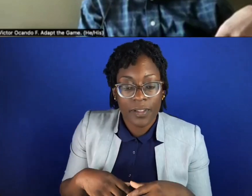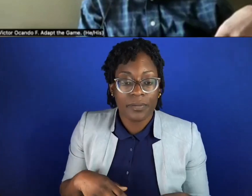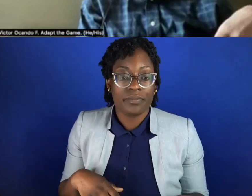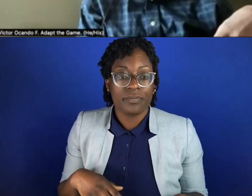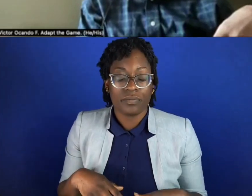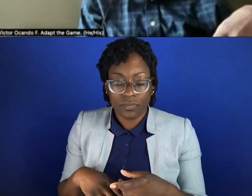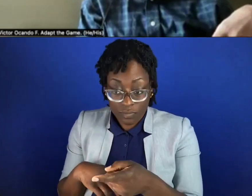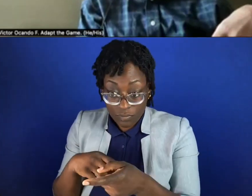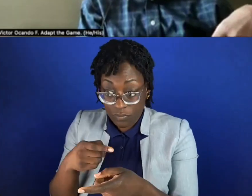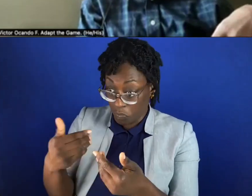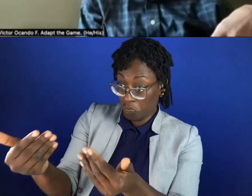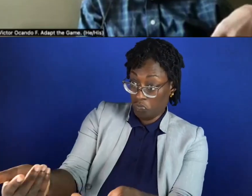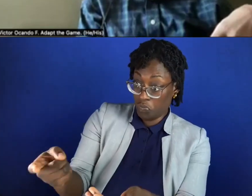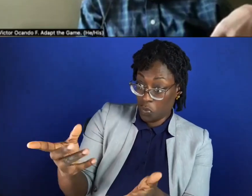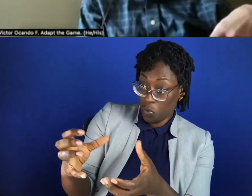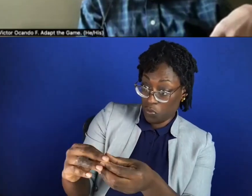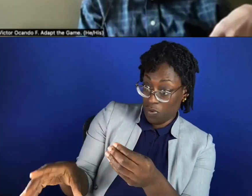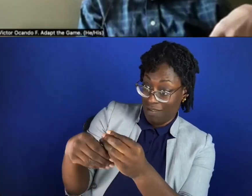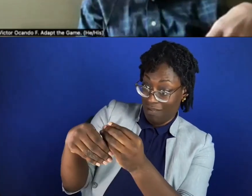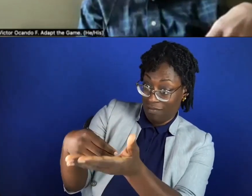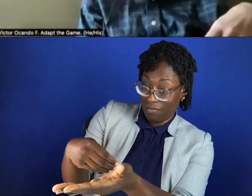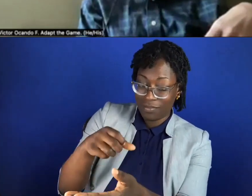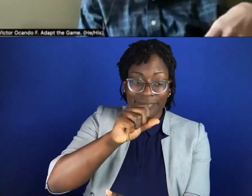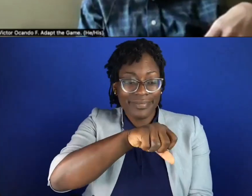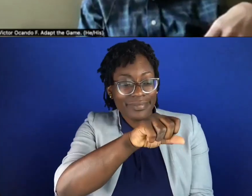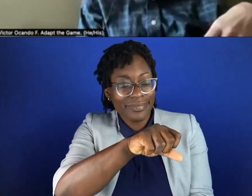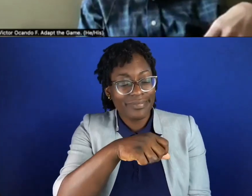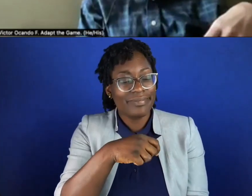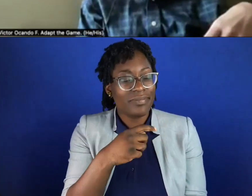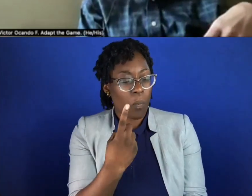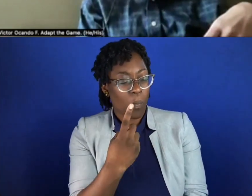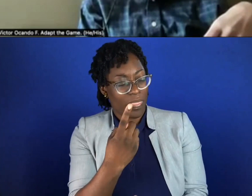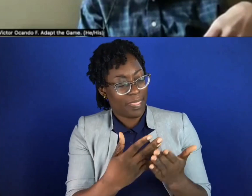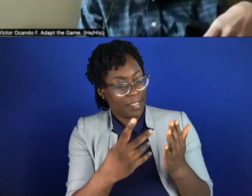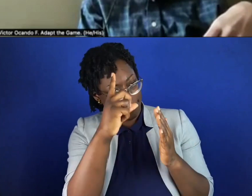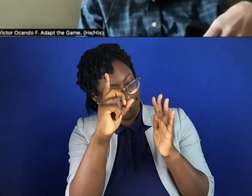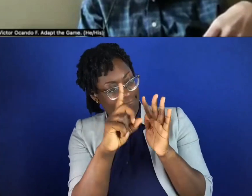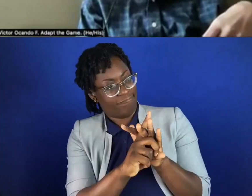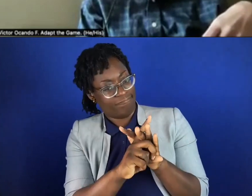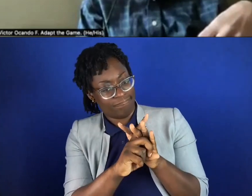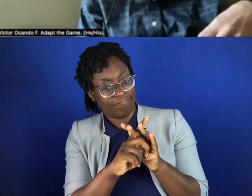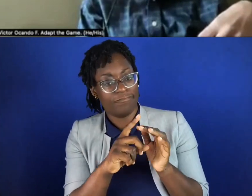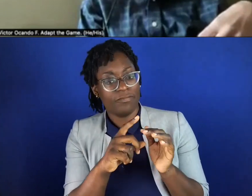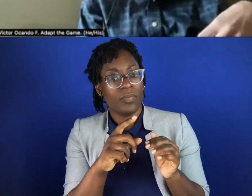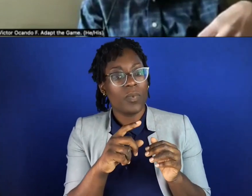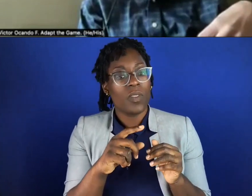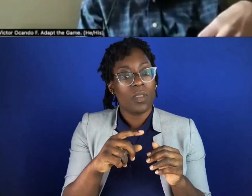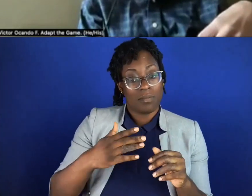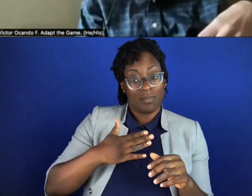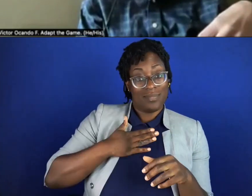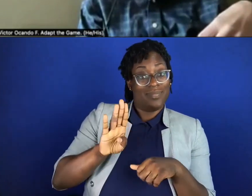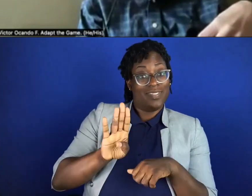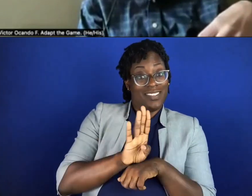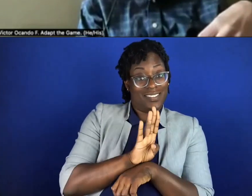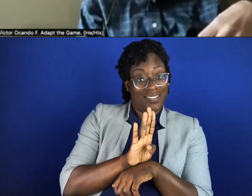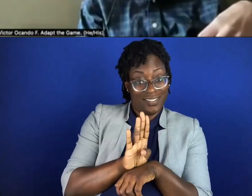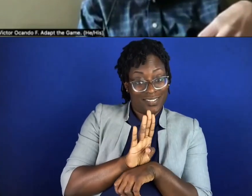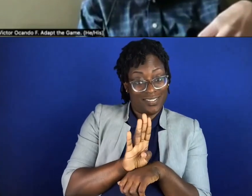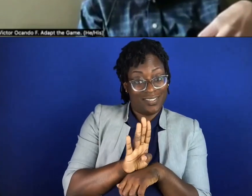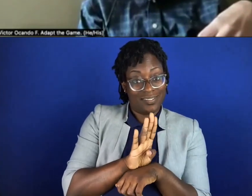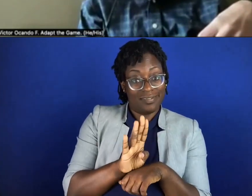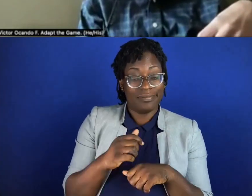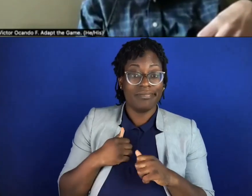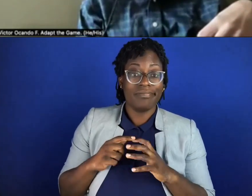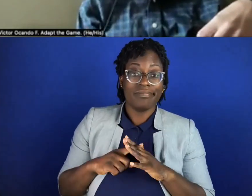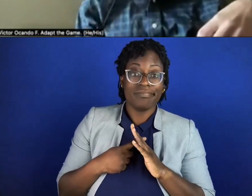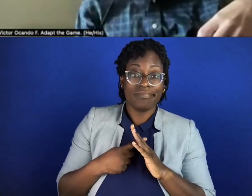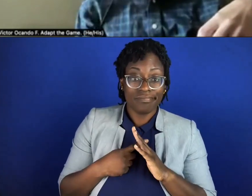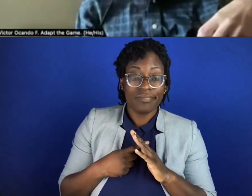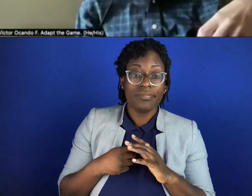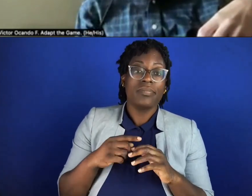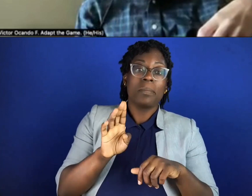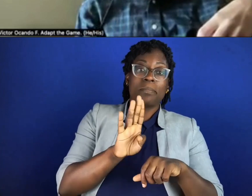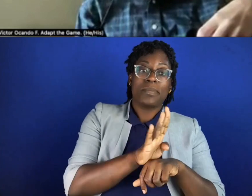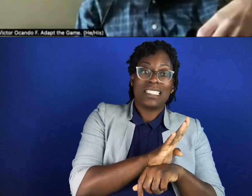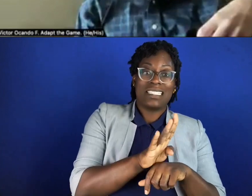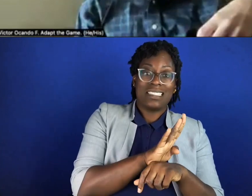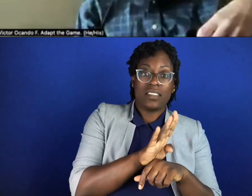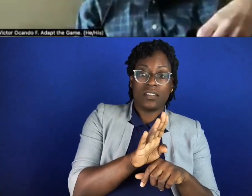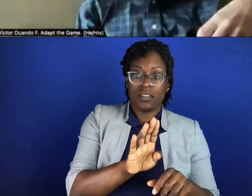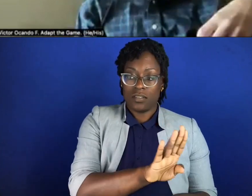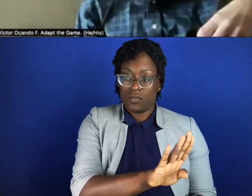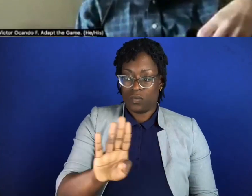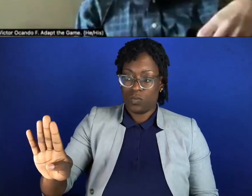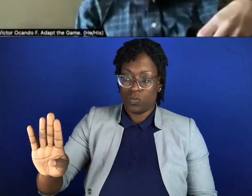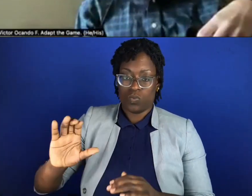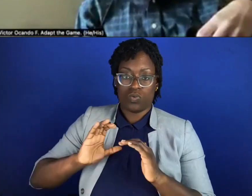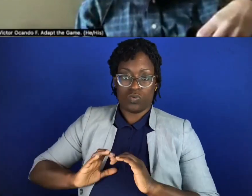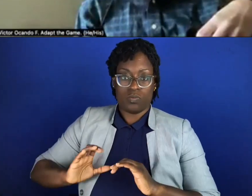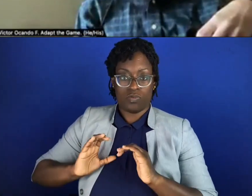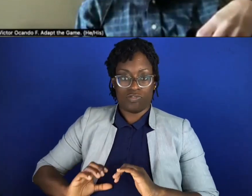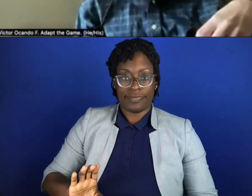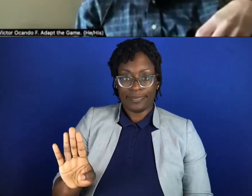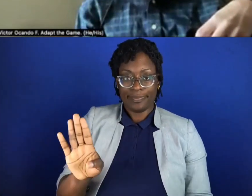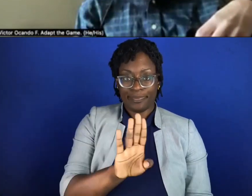I would like to add a positive. When I started a business, it was business to consumer. Meaning